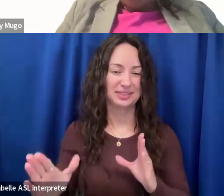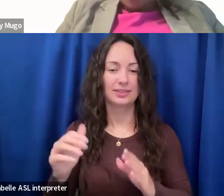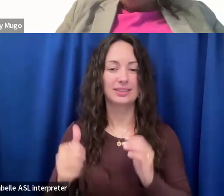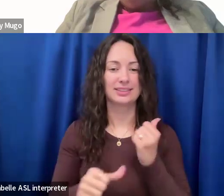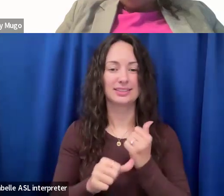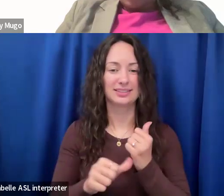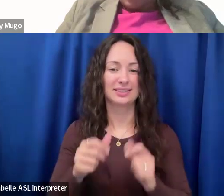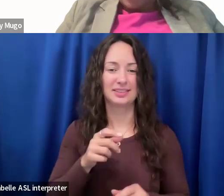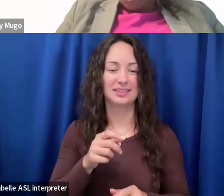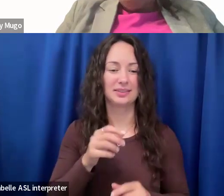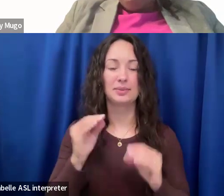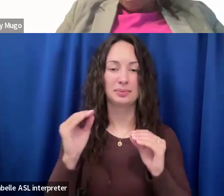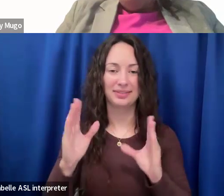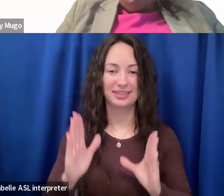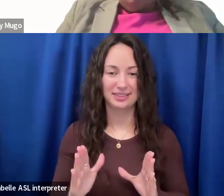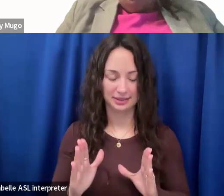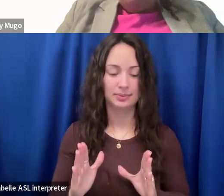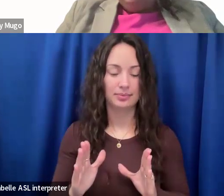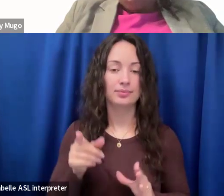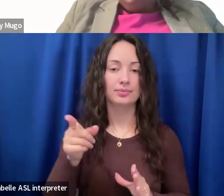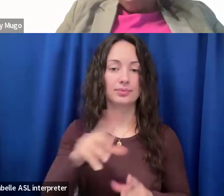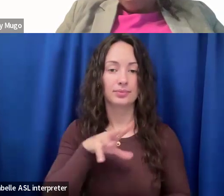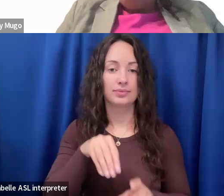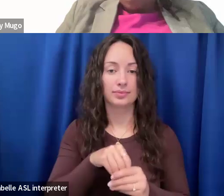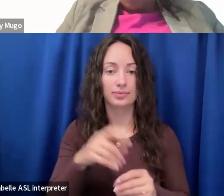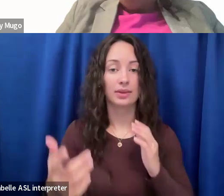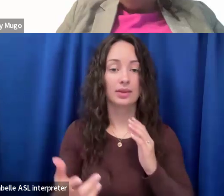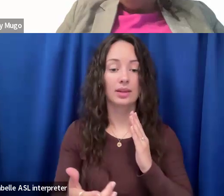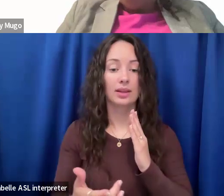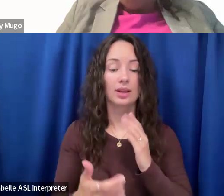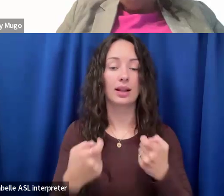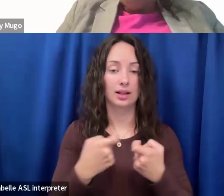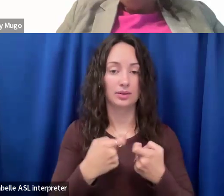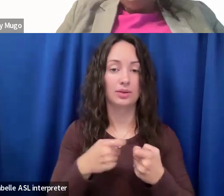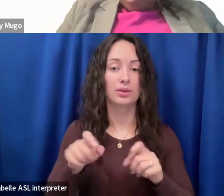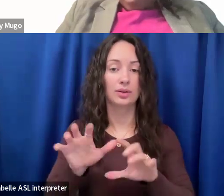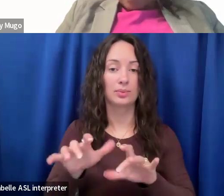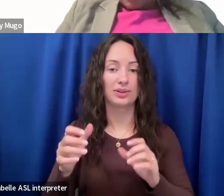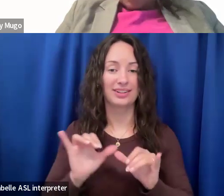in the Department of electrical and computer engineering at the university of Houston. Her